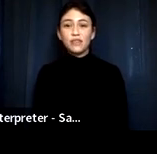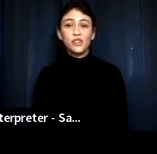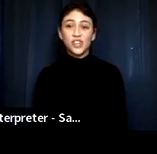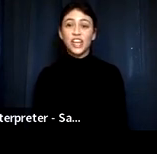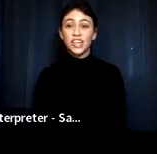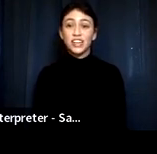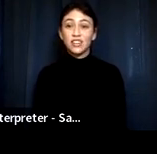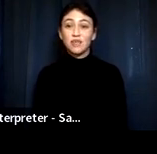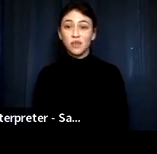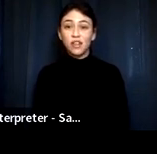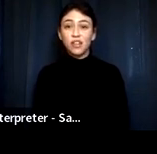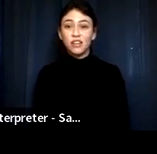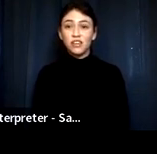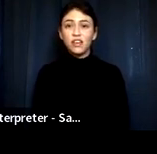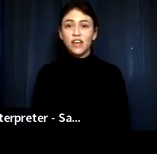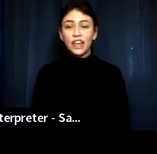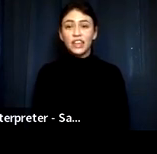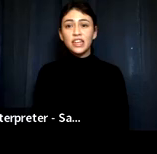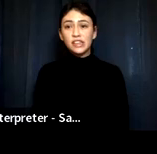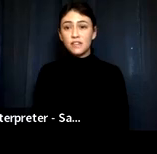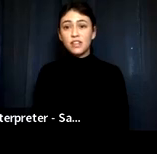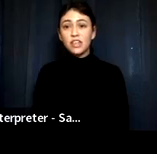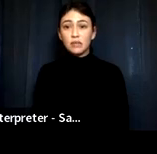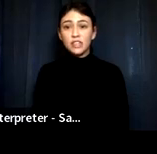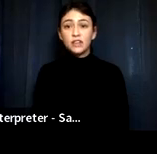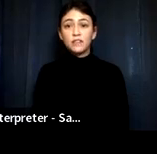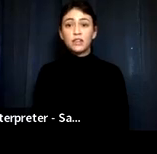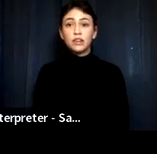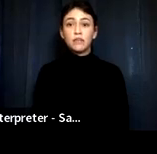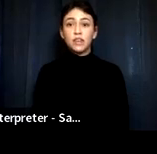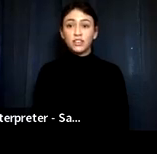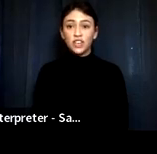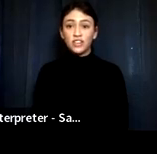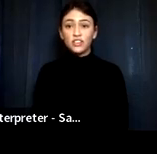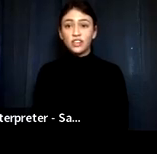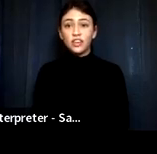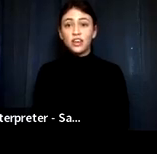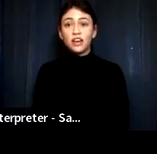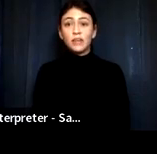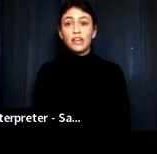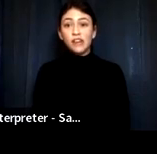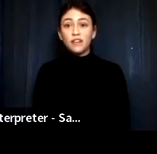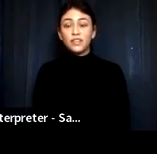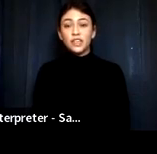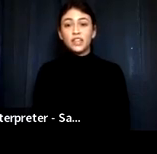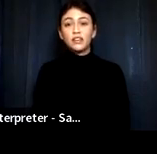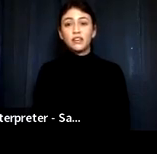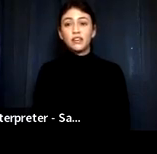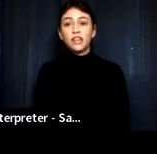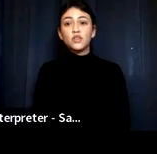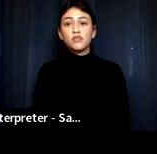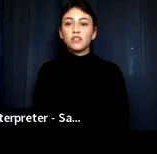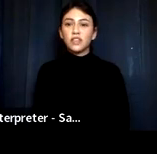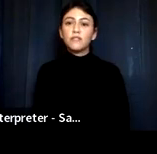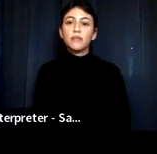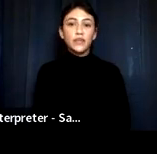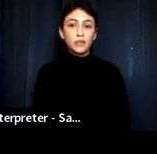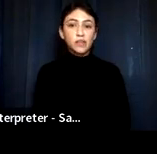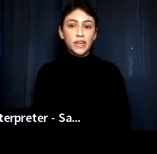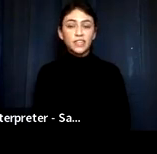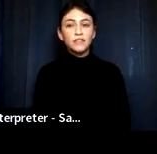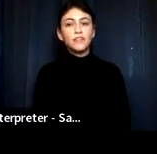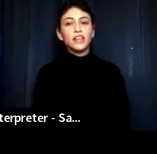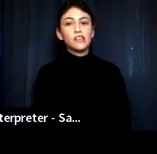I really appreciate getting to hear them as well. I think it's definitely gonna be tough to make a change, because often issues are looked at from a hearing perspective.